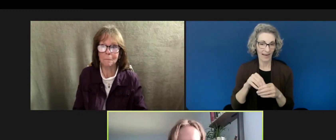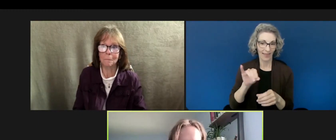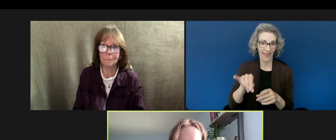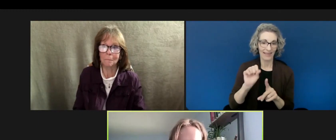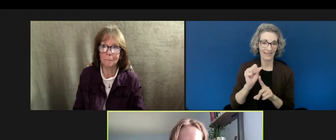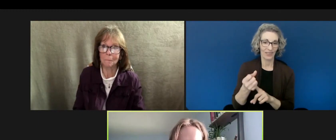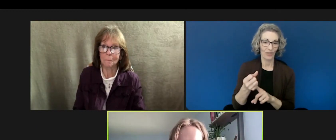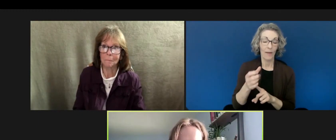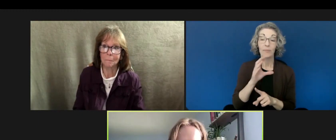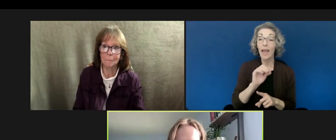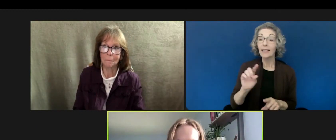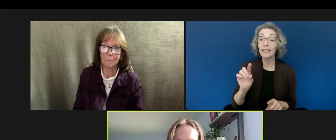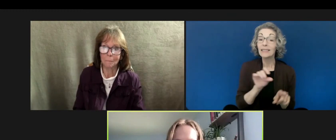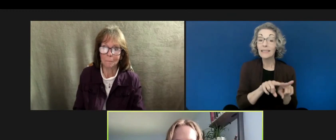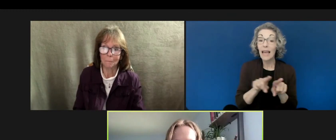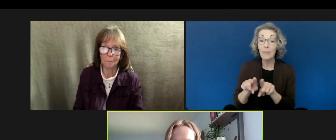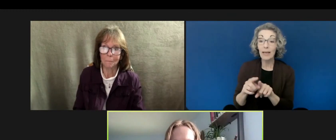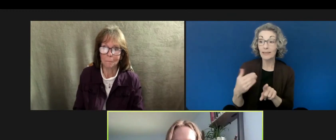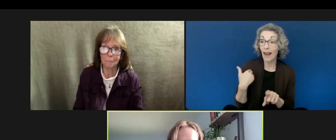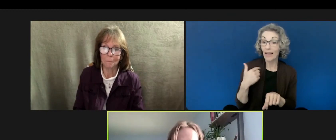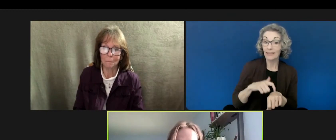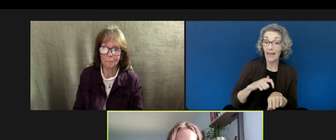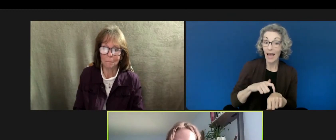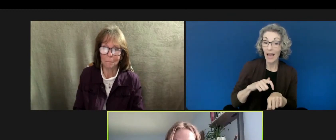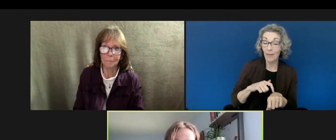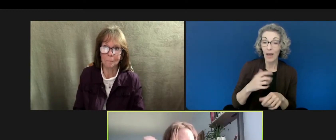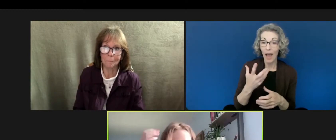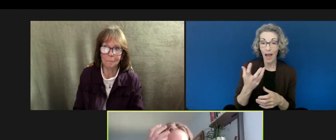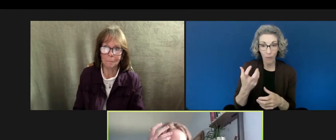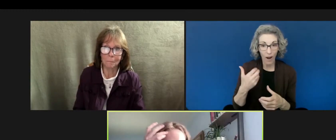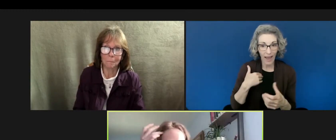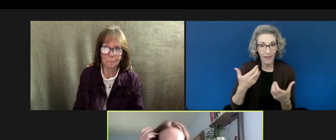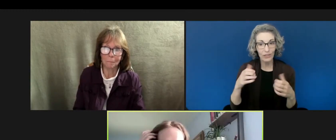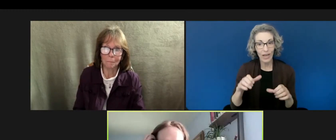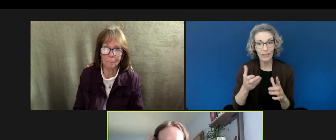And just like last time, I want to have the chance through the magic of theatre.